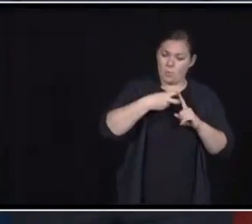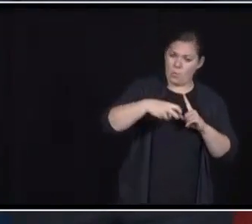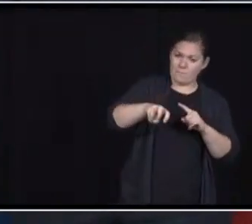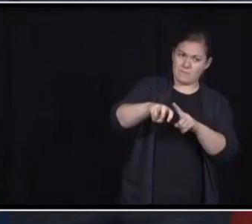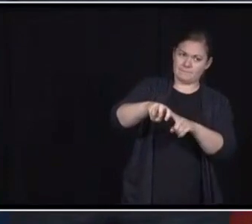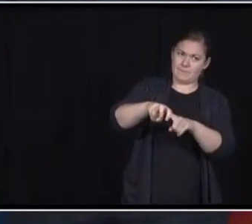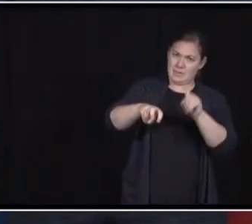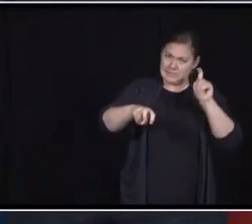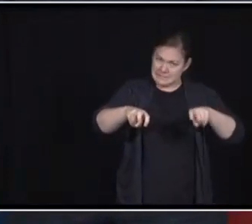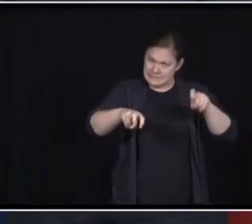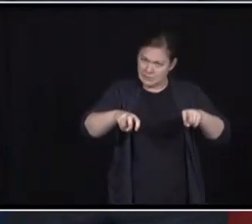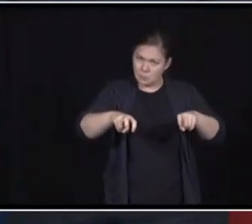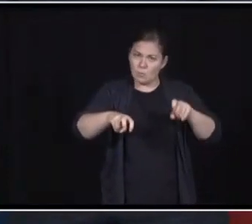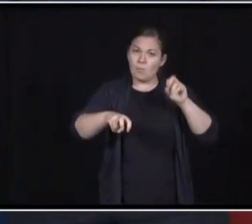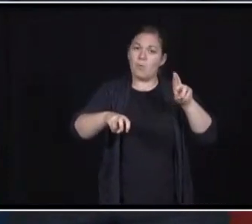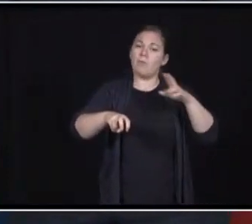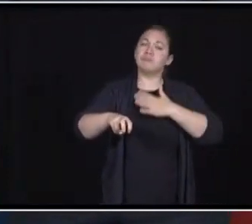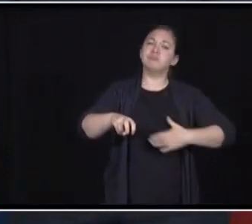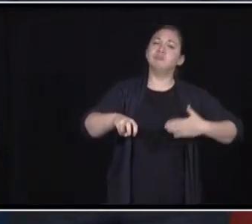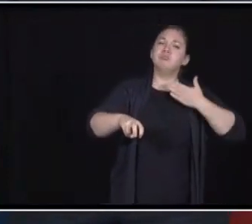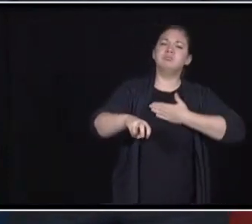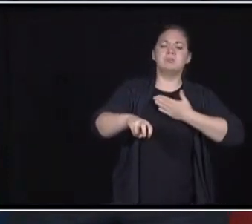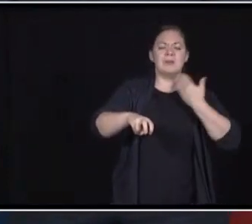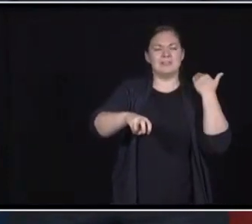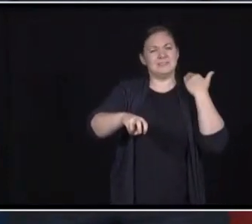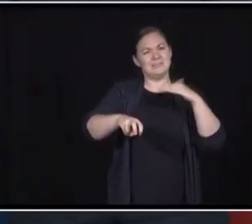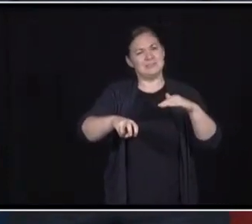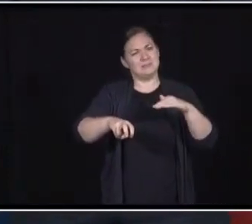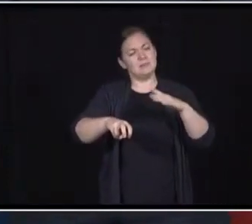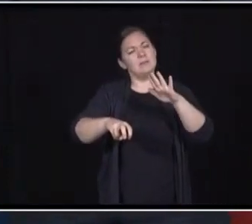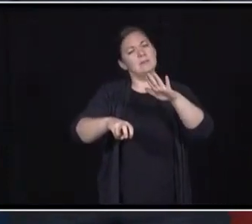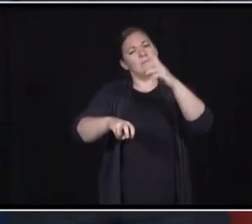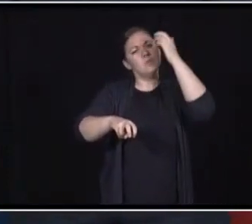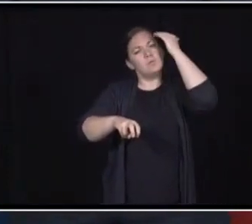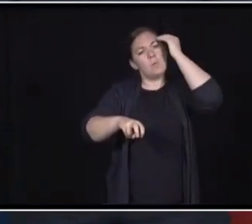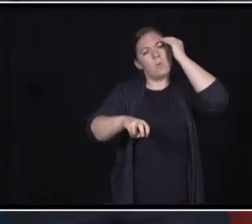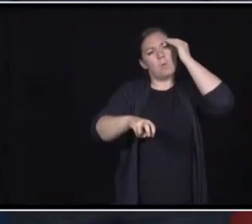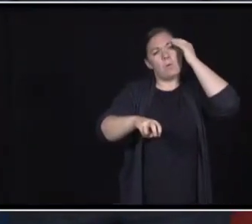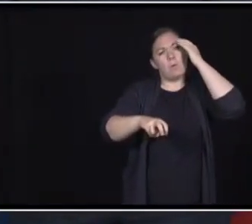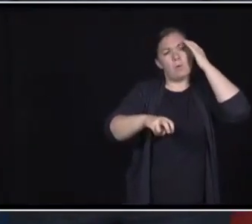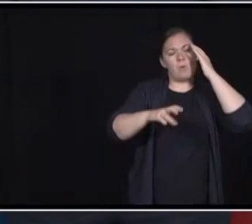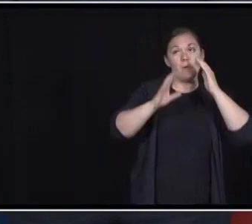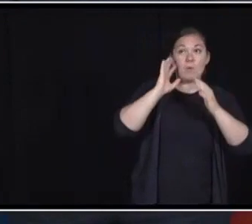vigilance and we've asked for all of long. You have to wear your mask, your hand hygiene,